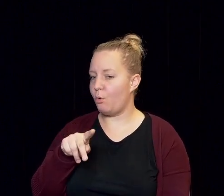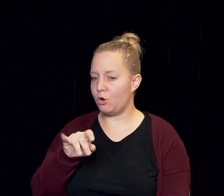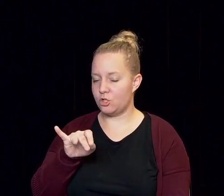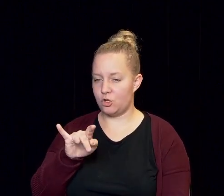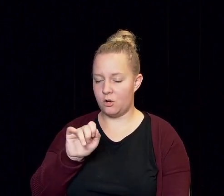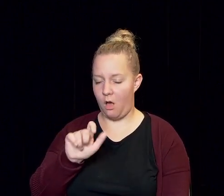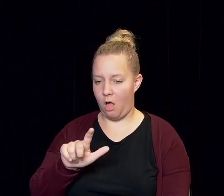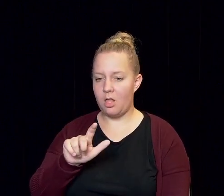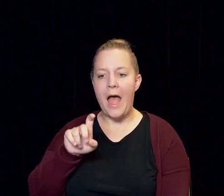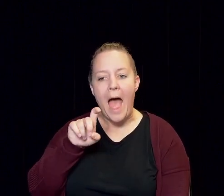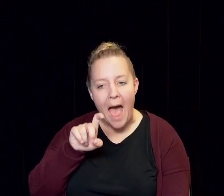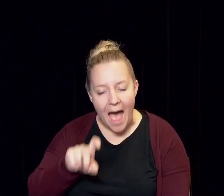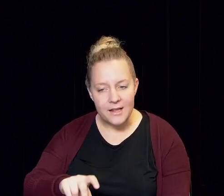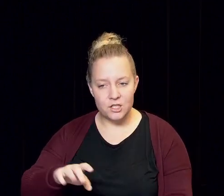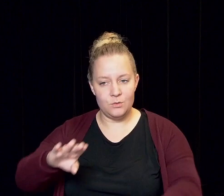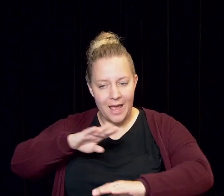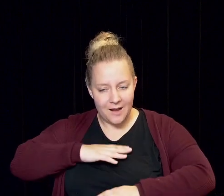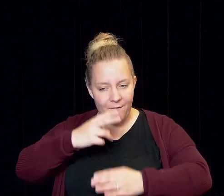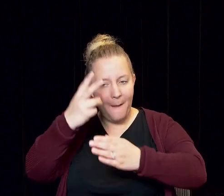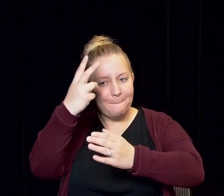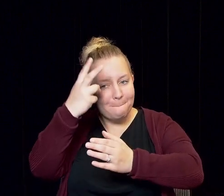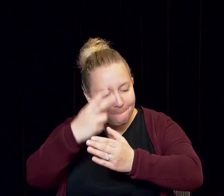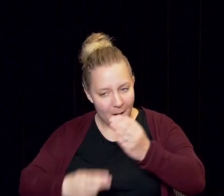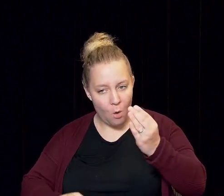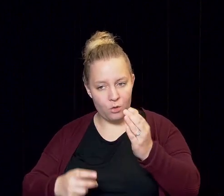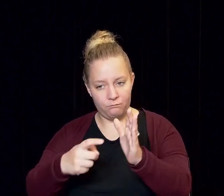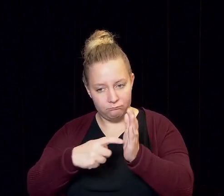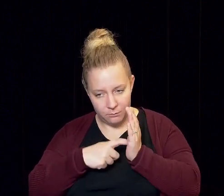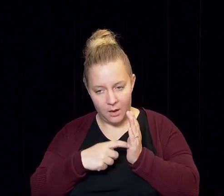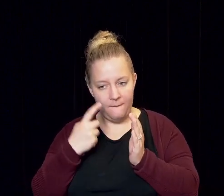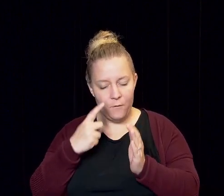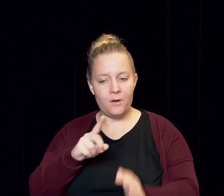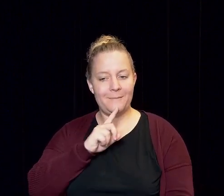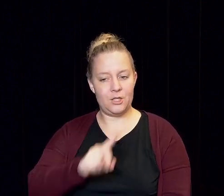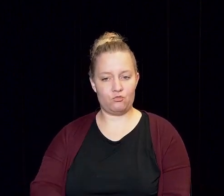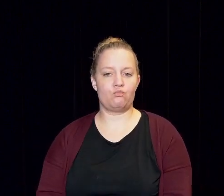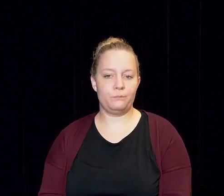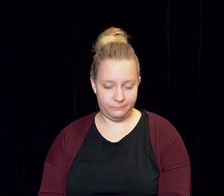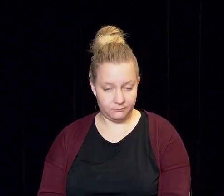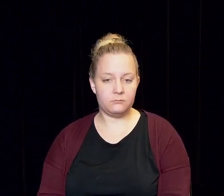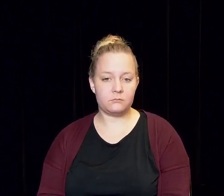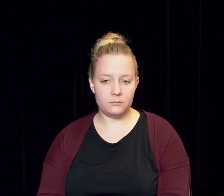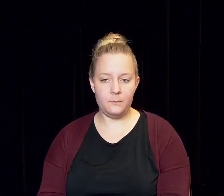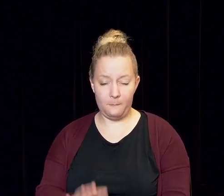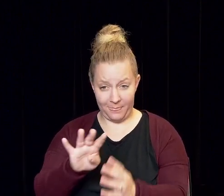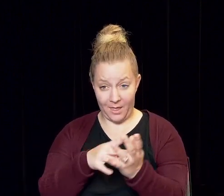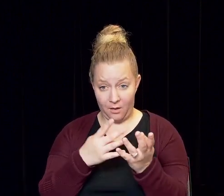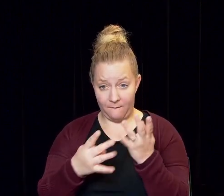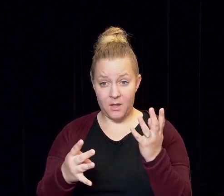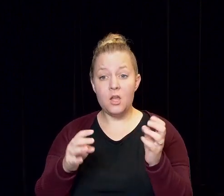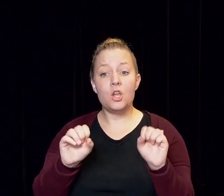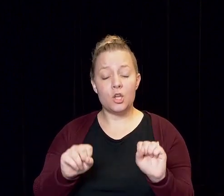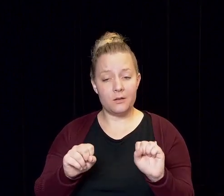It has to meet both for it to be true. On the graph, we could see that I'm sorry on the table